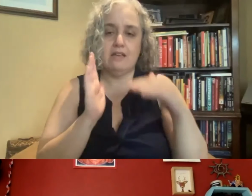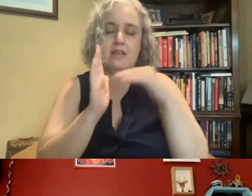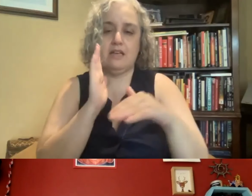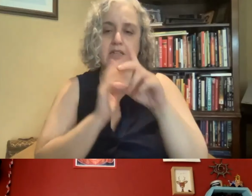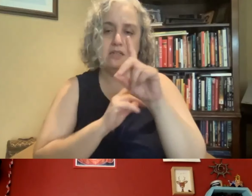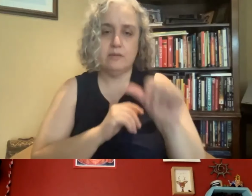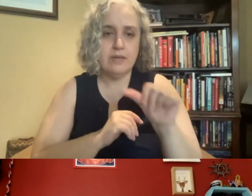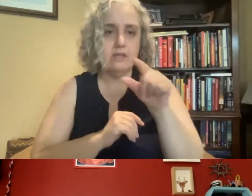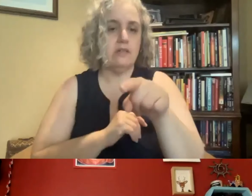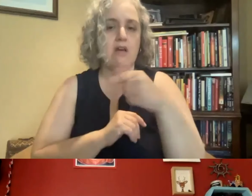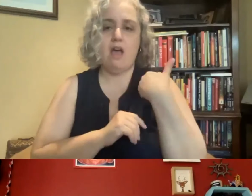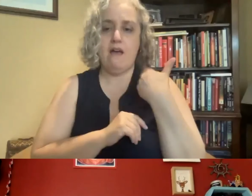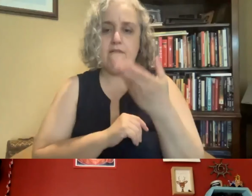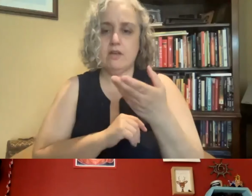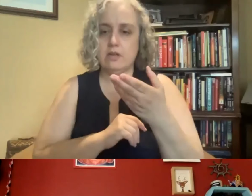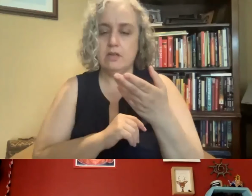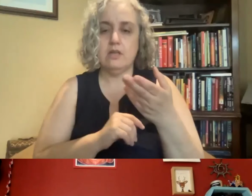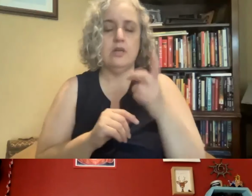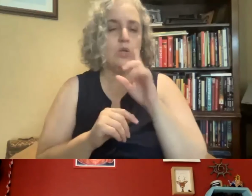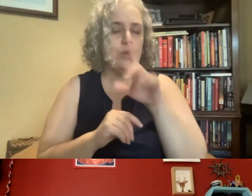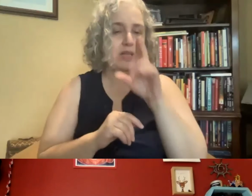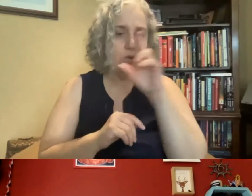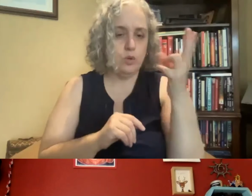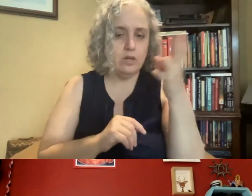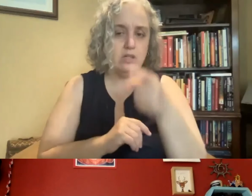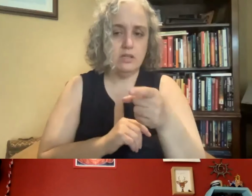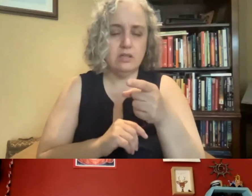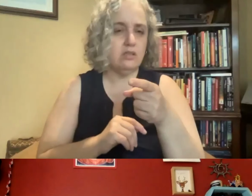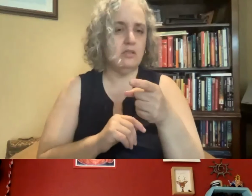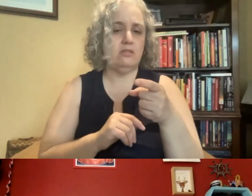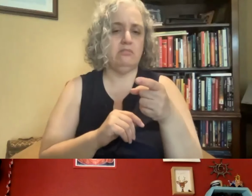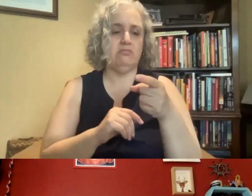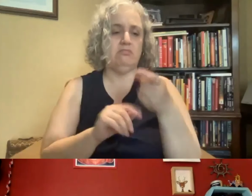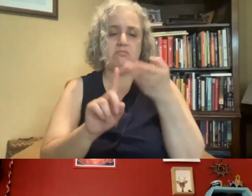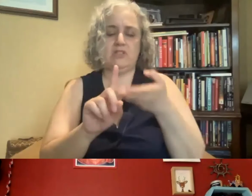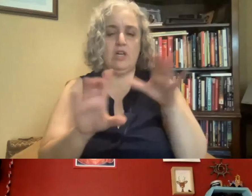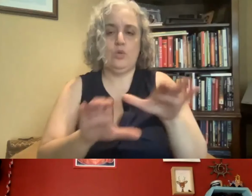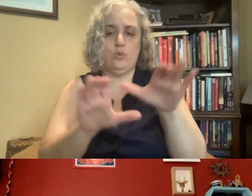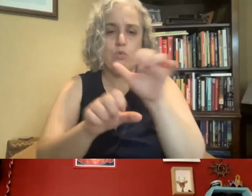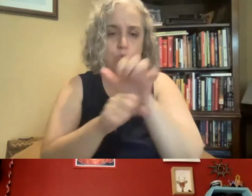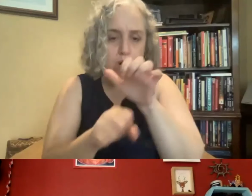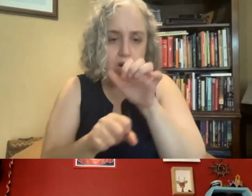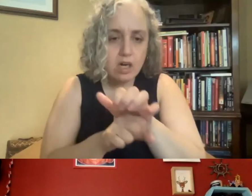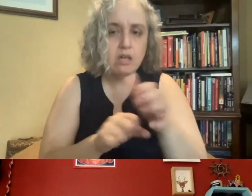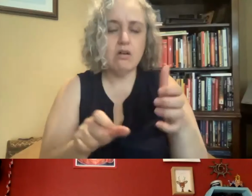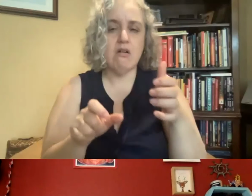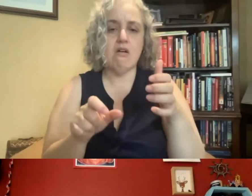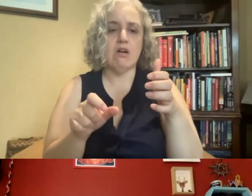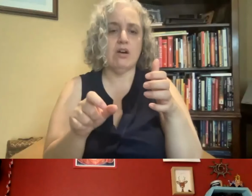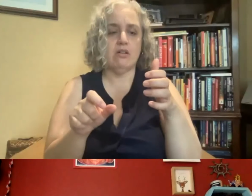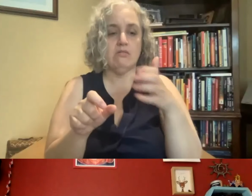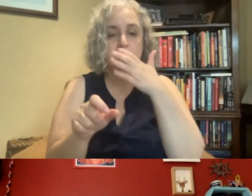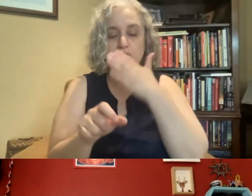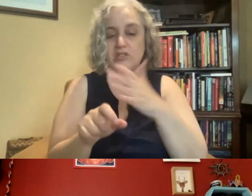therefore you have unusual work pattern or asset pattern or you do things very differently